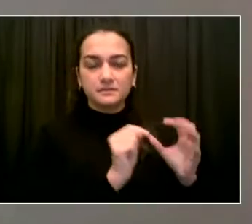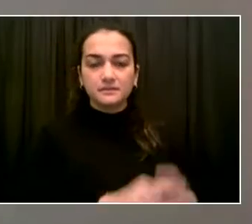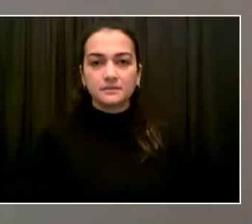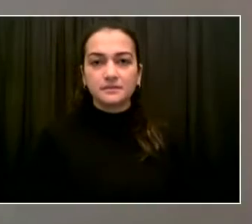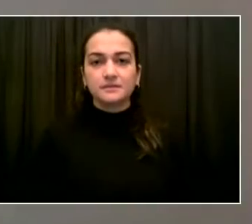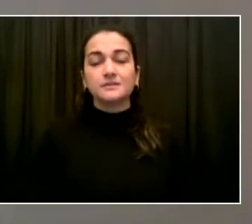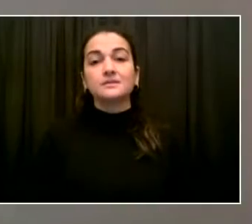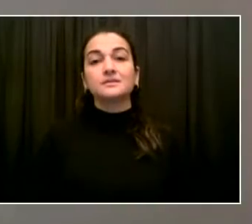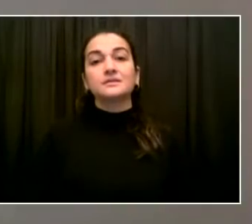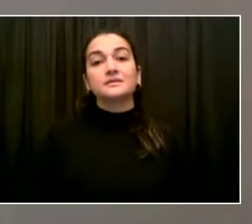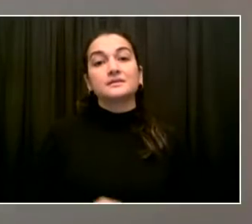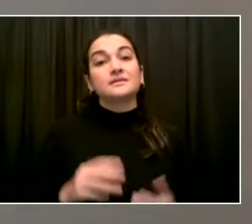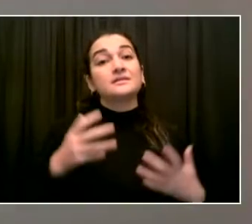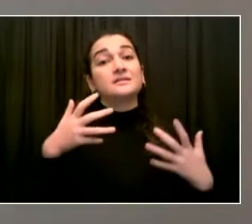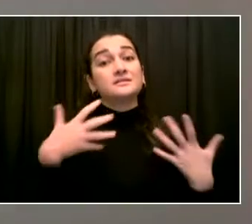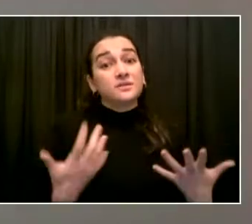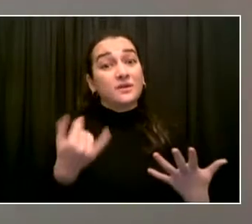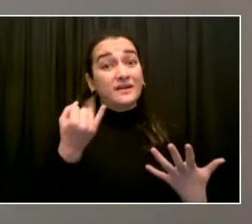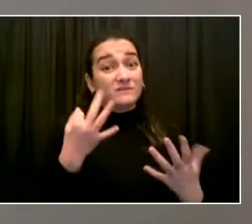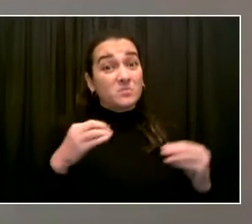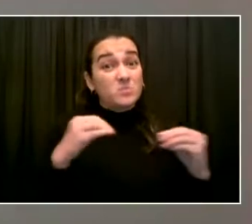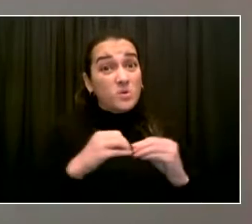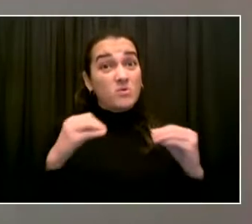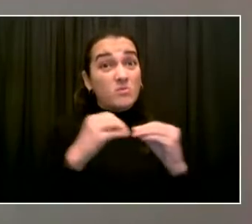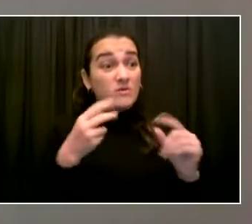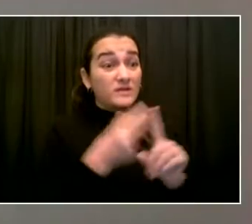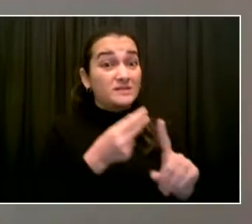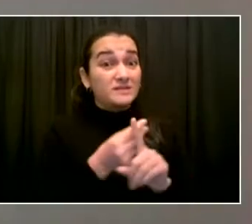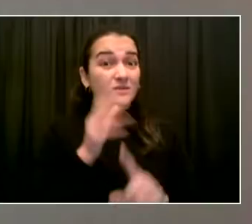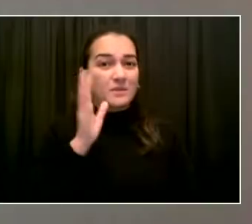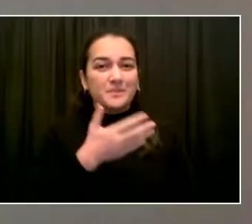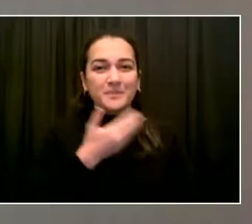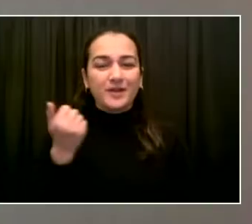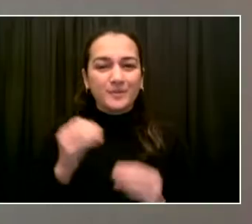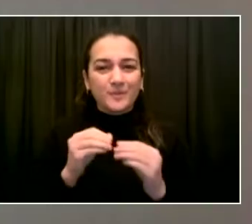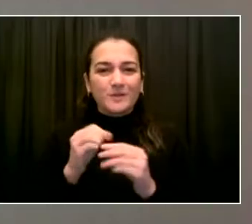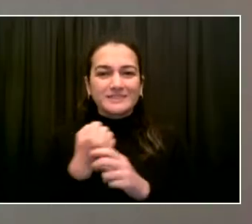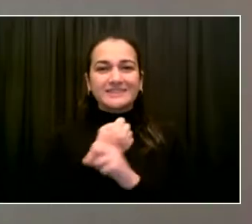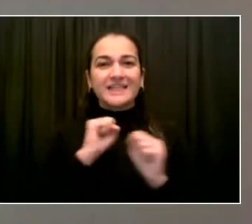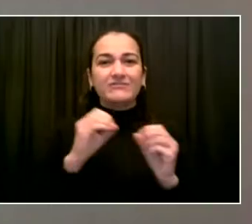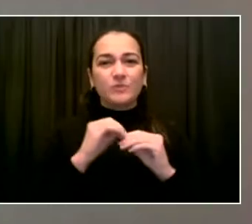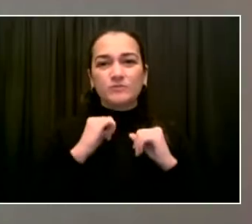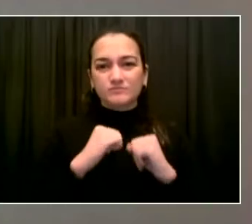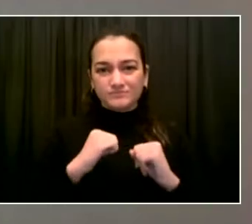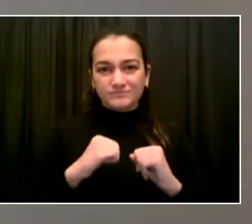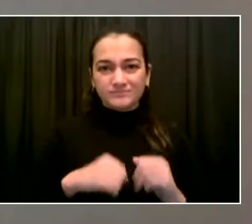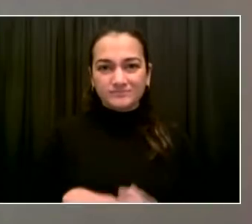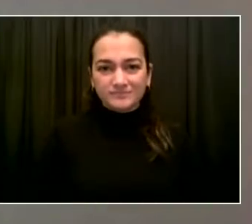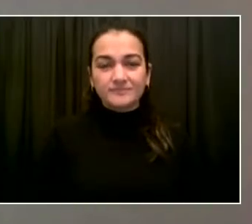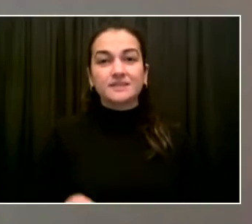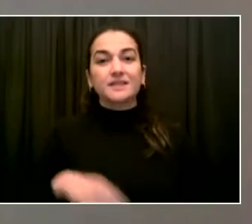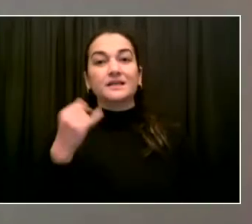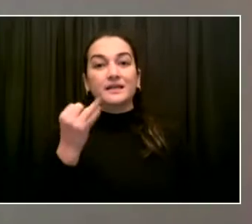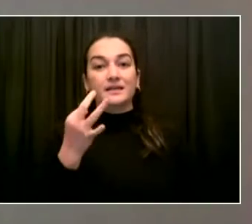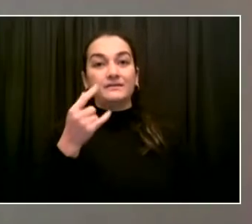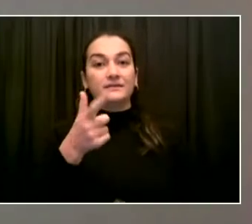VACCINATED WILL MAKE A HUGE DIFFERENCE. WHILE THERE A RE